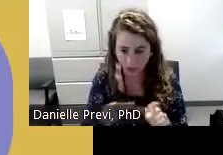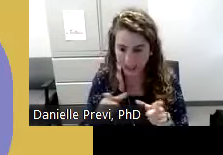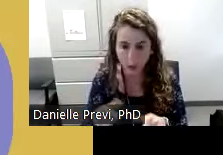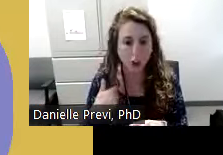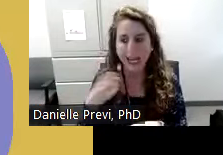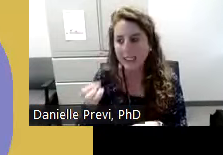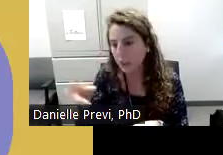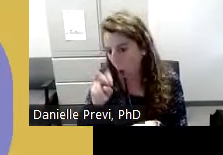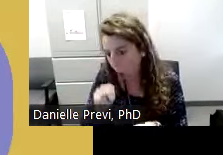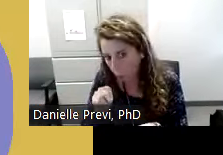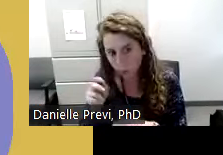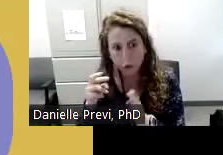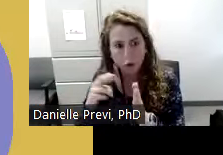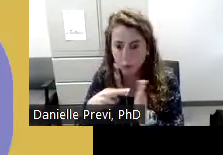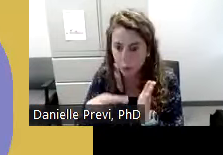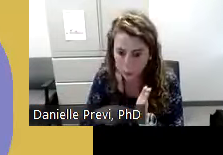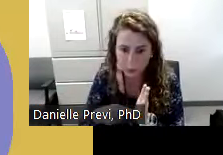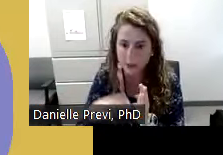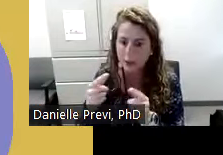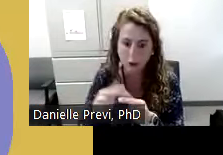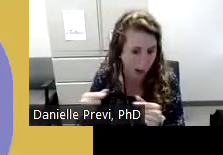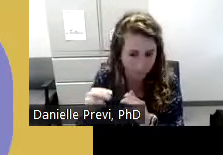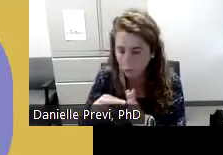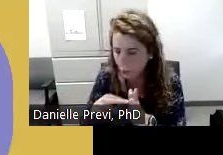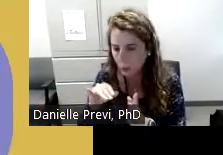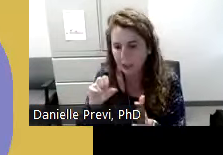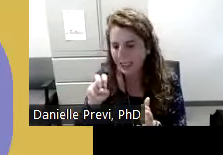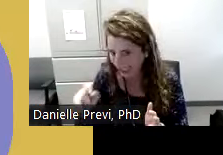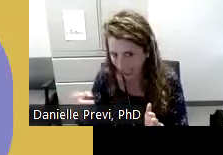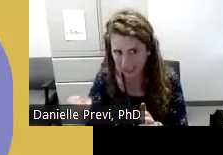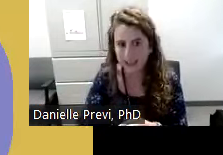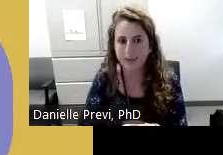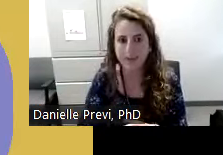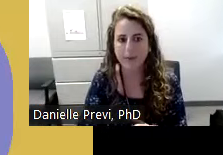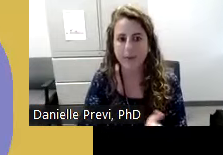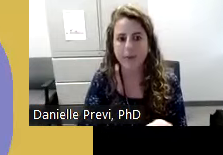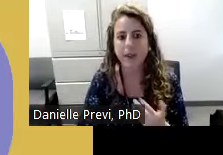Sign Language (ASL); visual language, has its own grammatical rules, structure, and syntax.